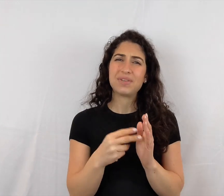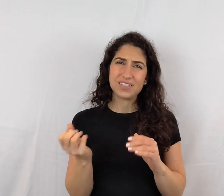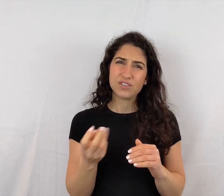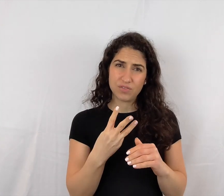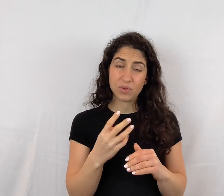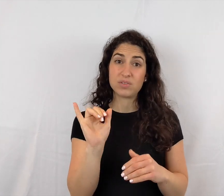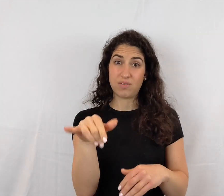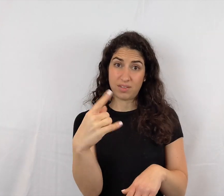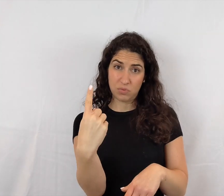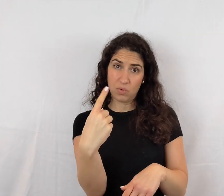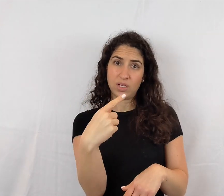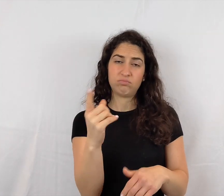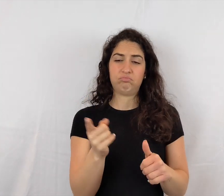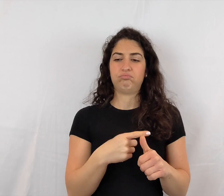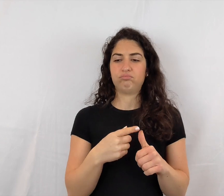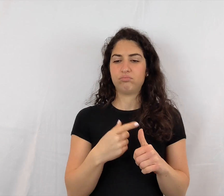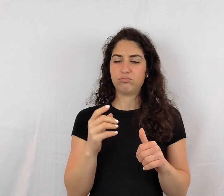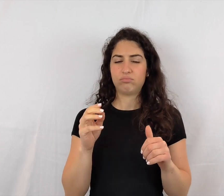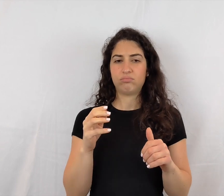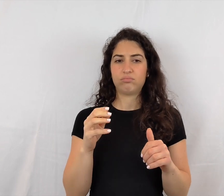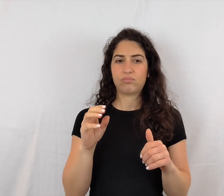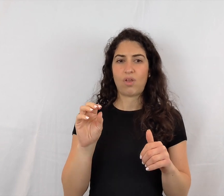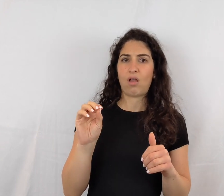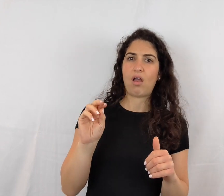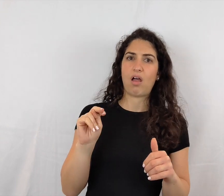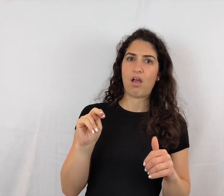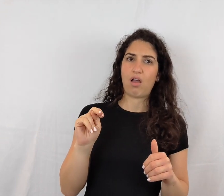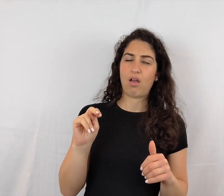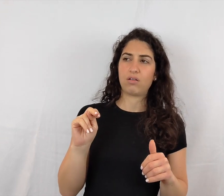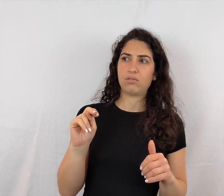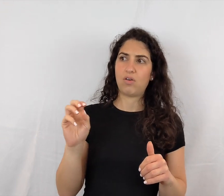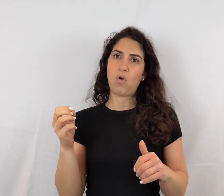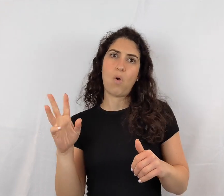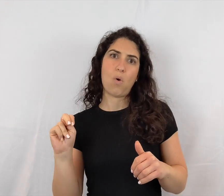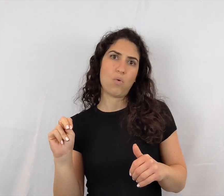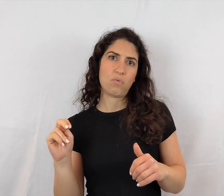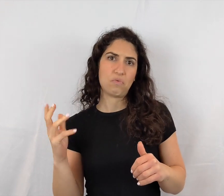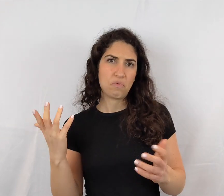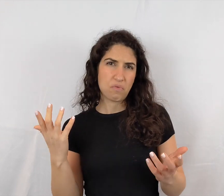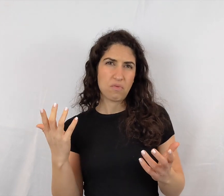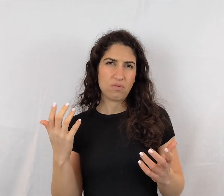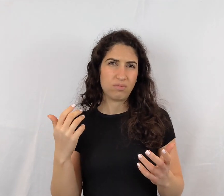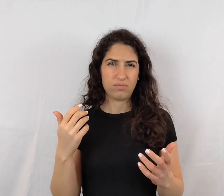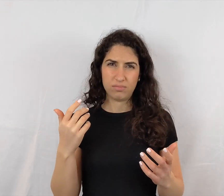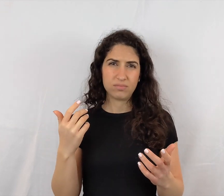It has a few meanings, and that's one -- that is "on one's own".